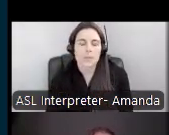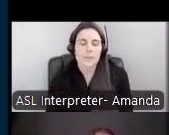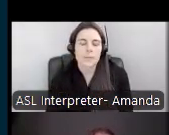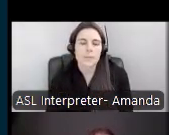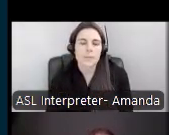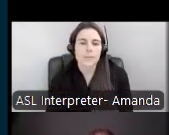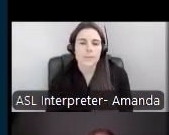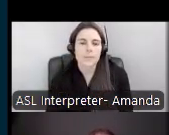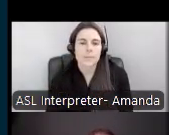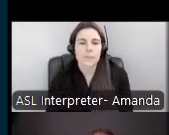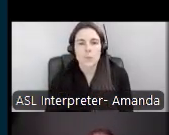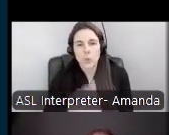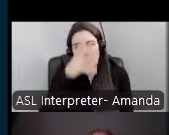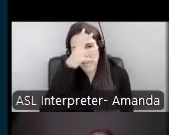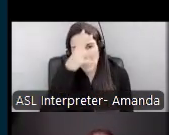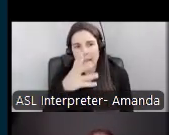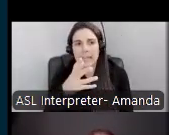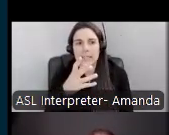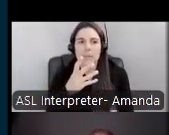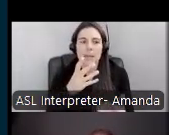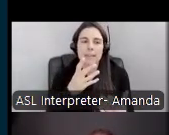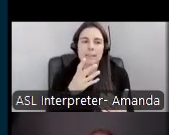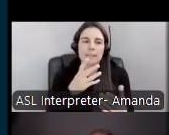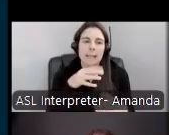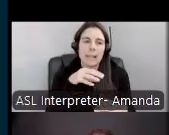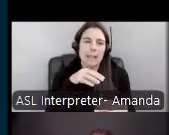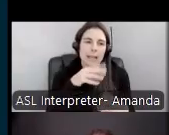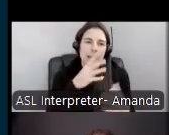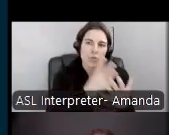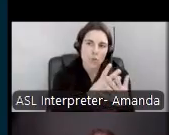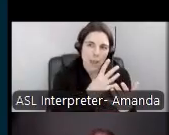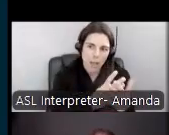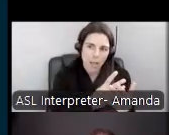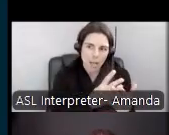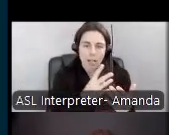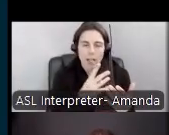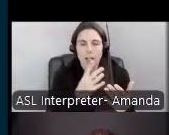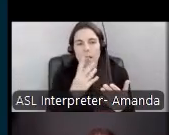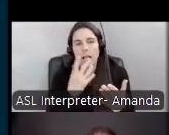and out of jail. He currently is doing outpatient rehab and has